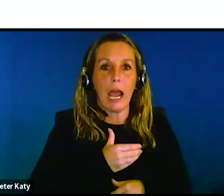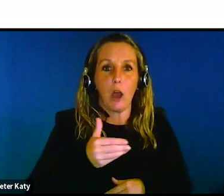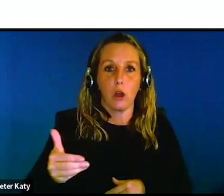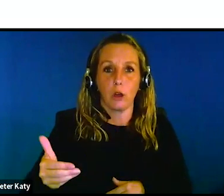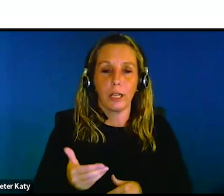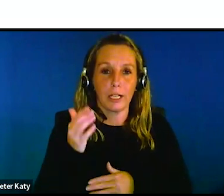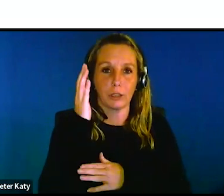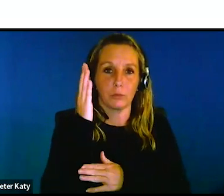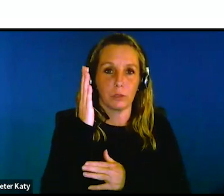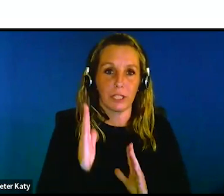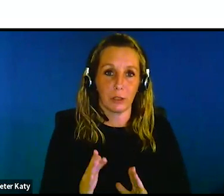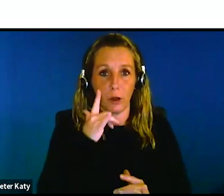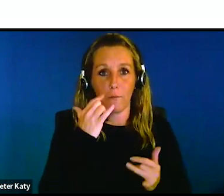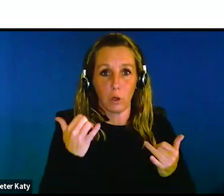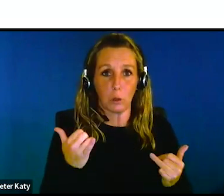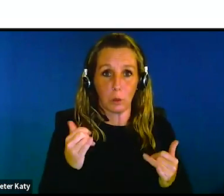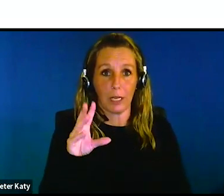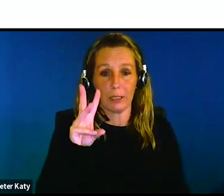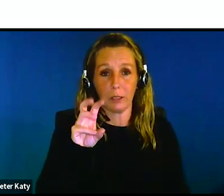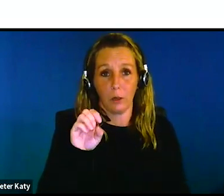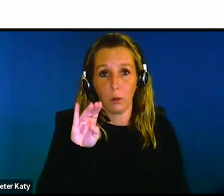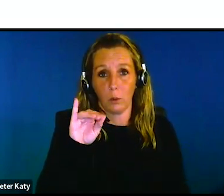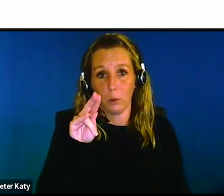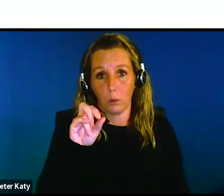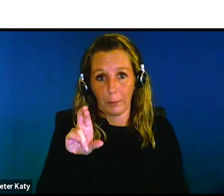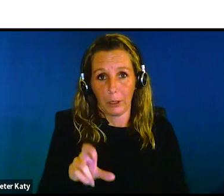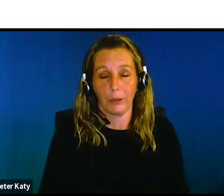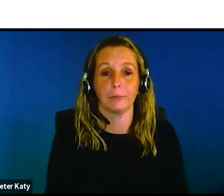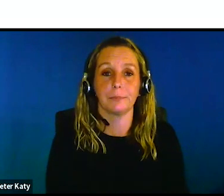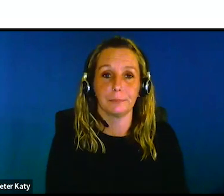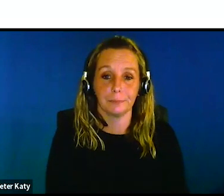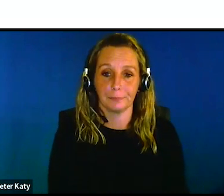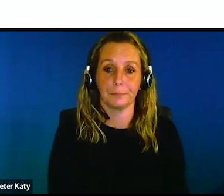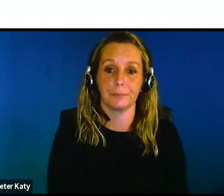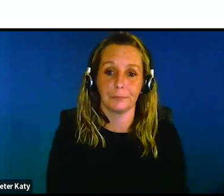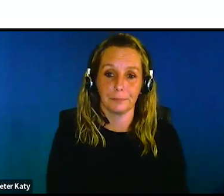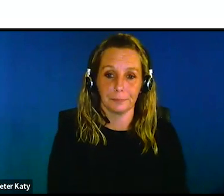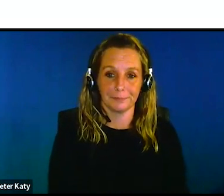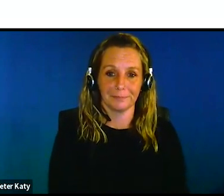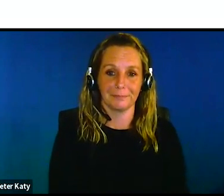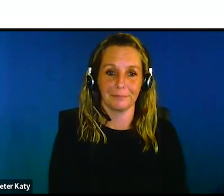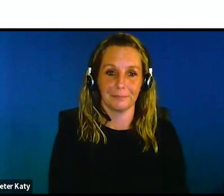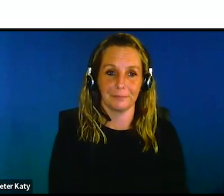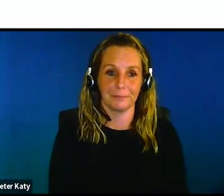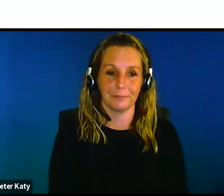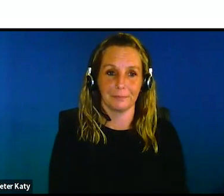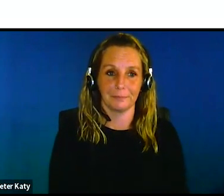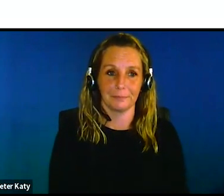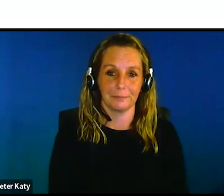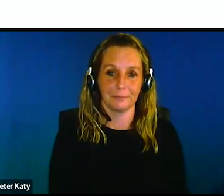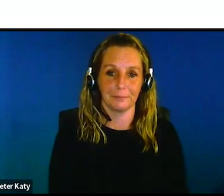for today for today's webinar.